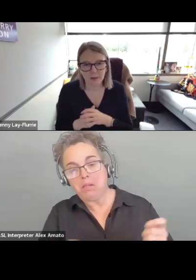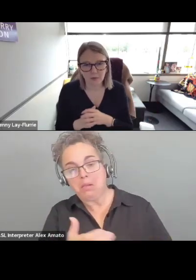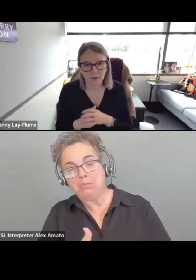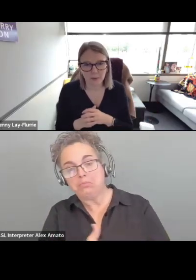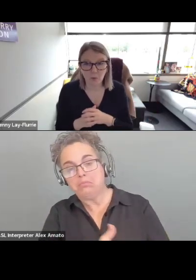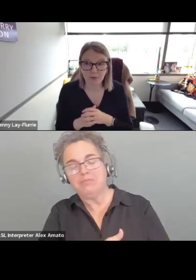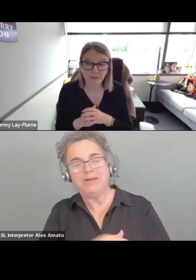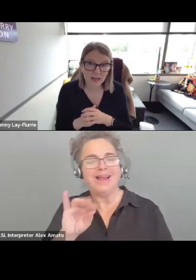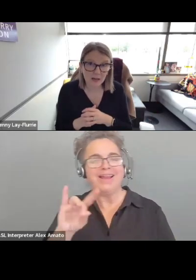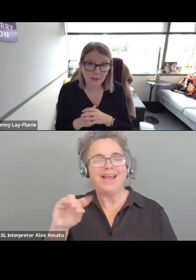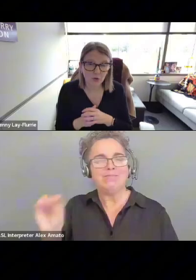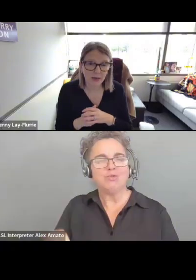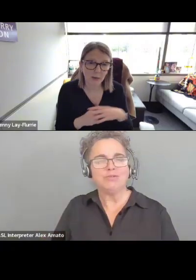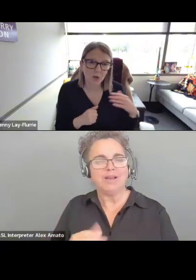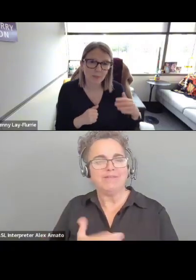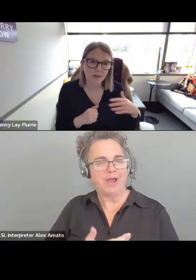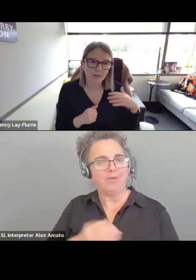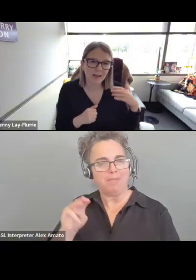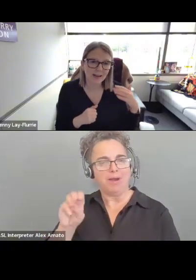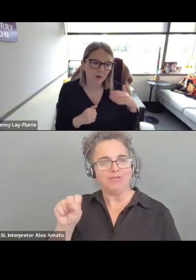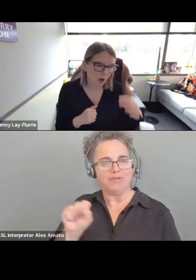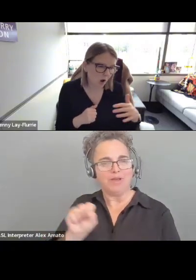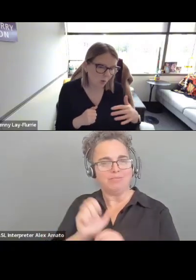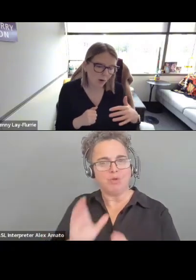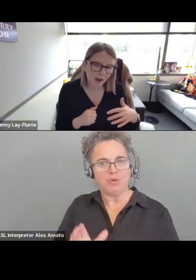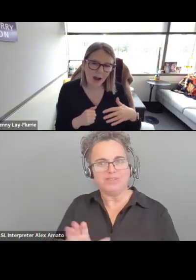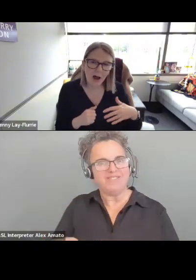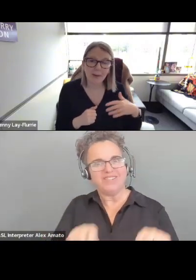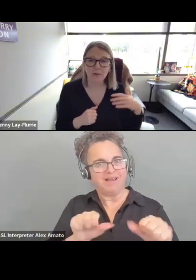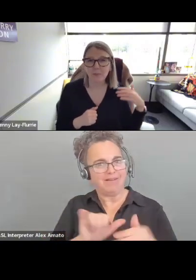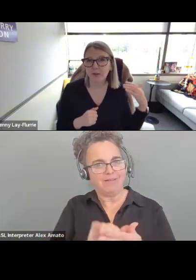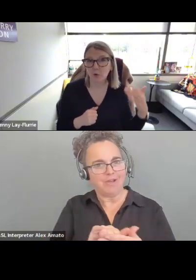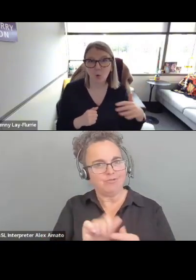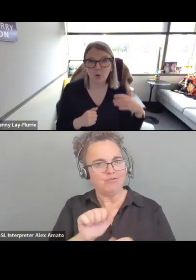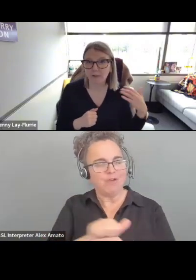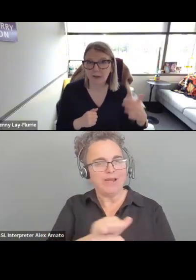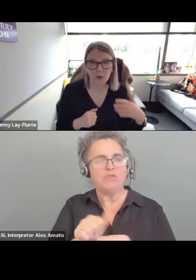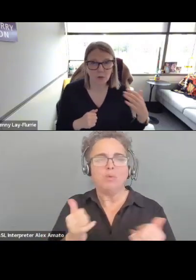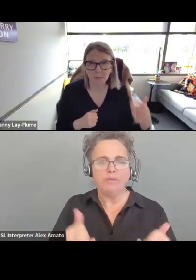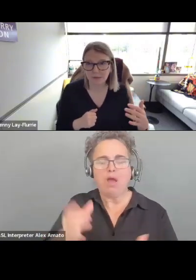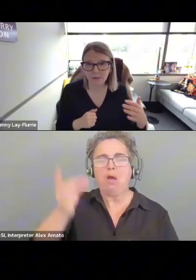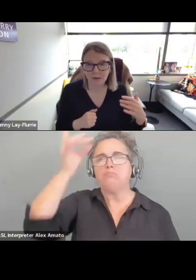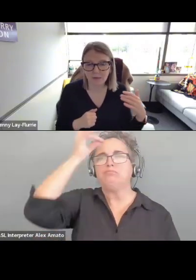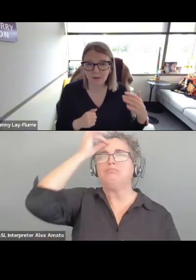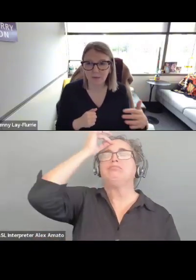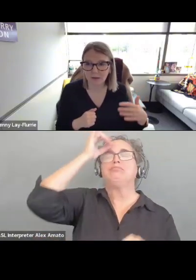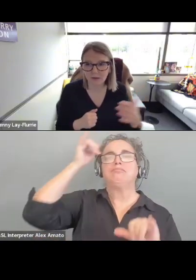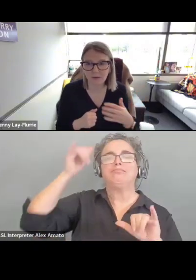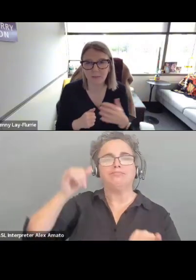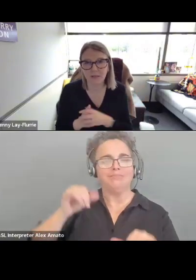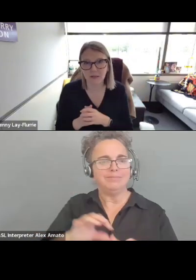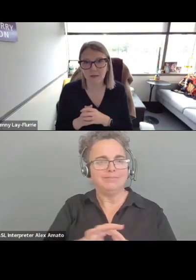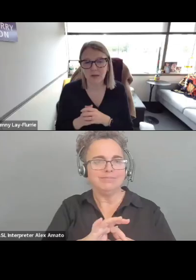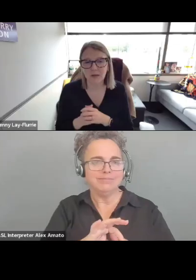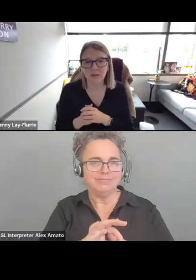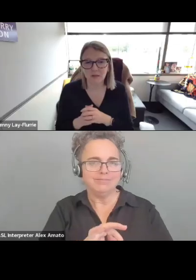of Microsoft employees have taken that training, which means that they now know about some of the core foundational basics of accessibility;